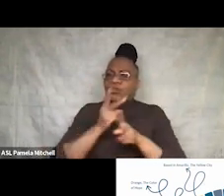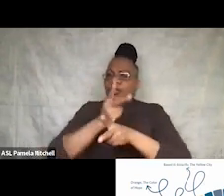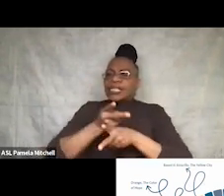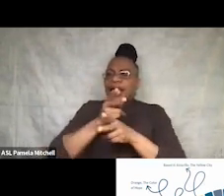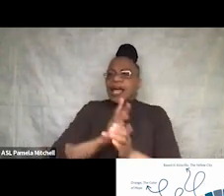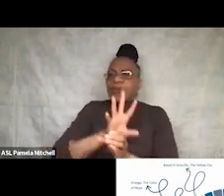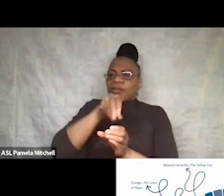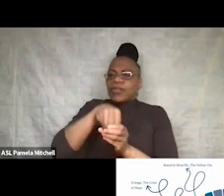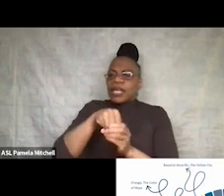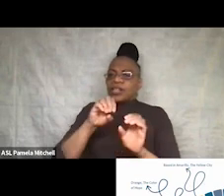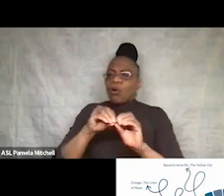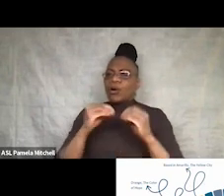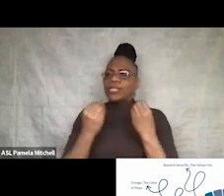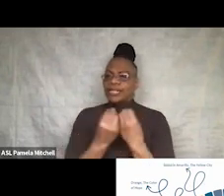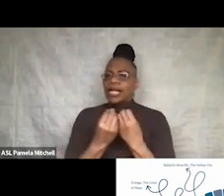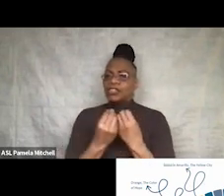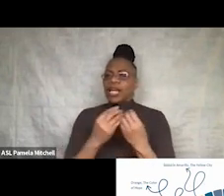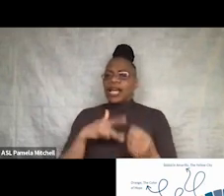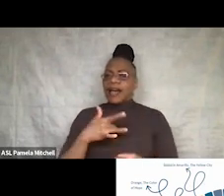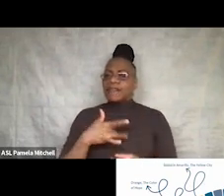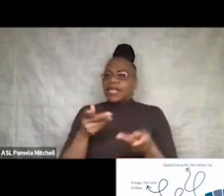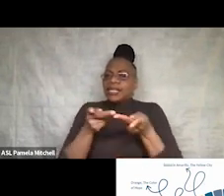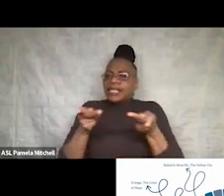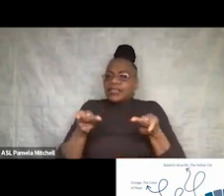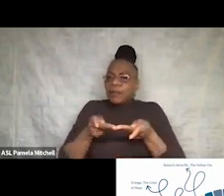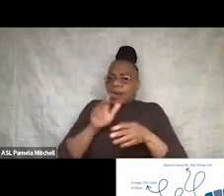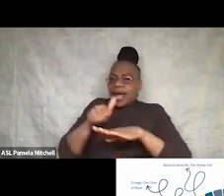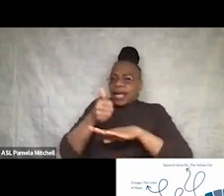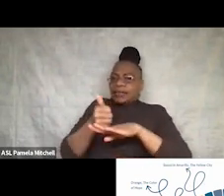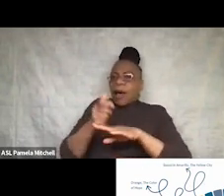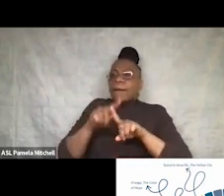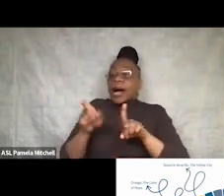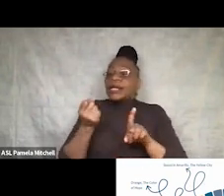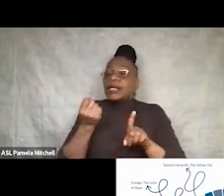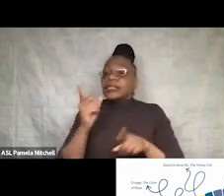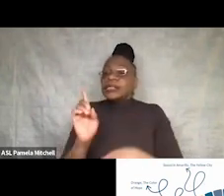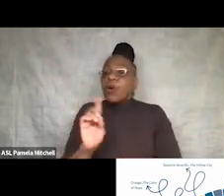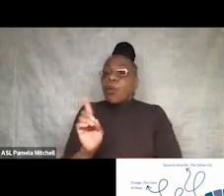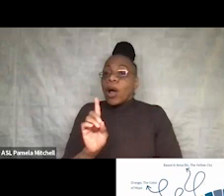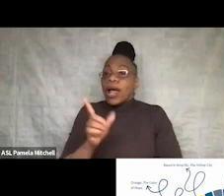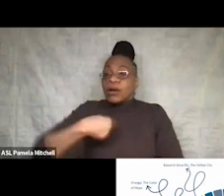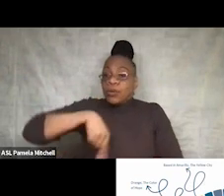and I think there's a place for that, but understanding where do we wanna build it out within the organization,